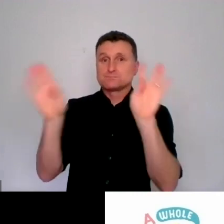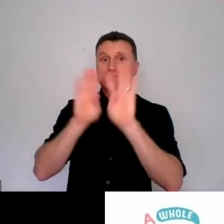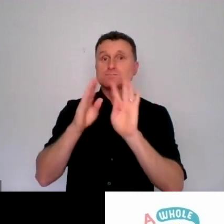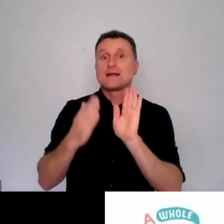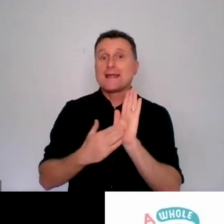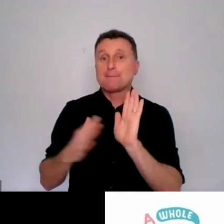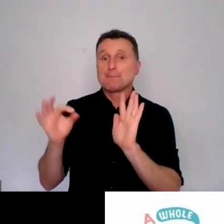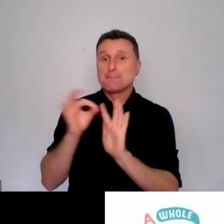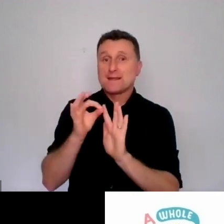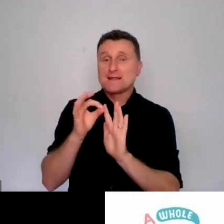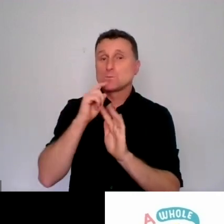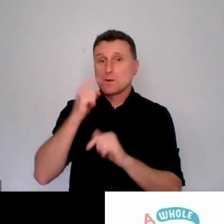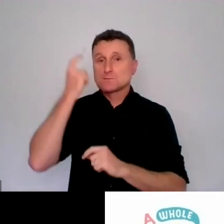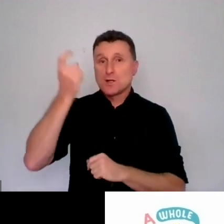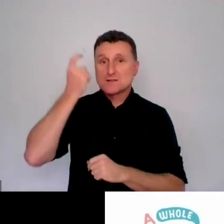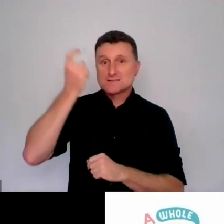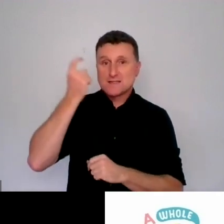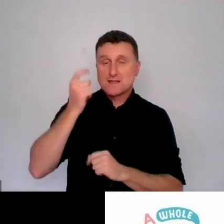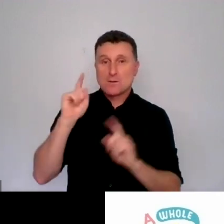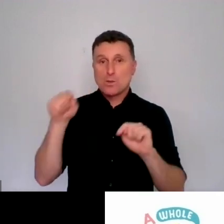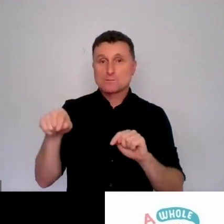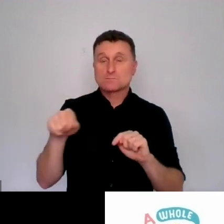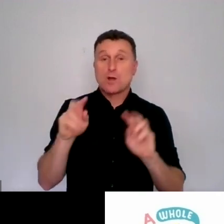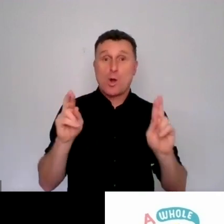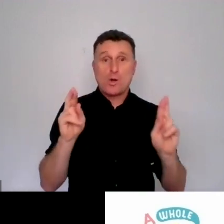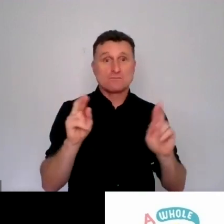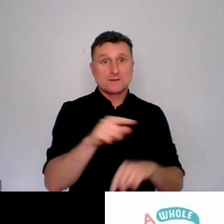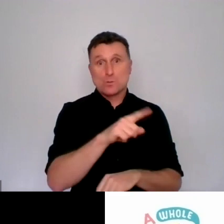So hopefully a number of people will have made submissions on the legislation